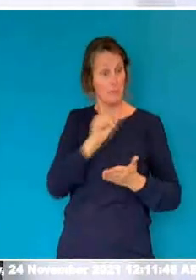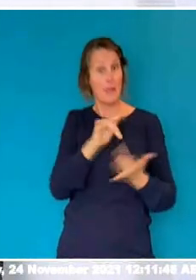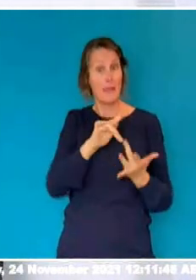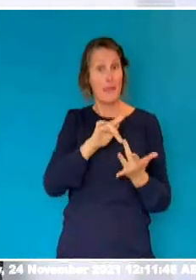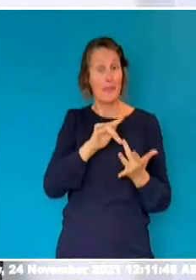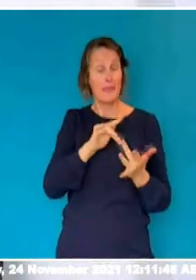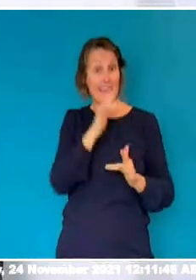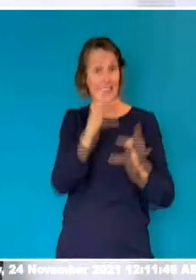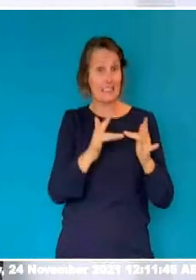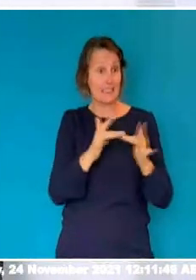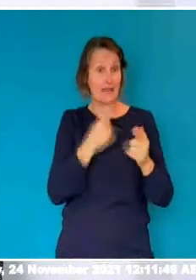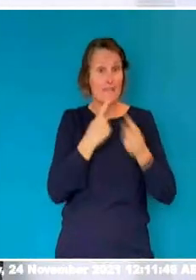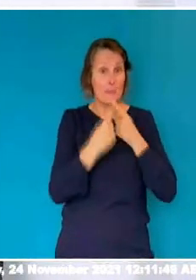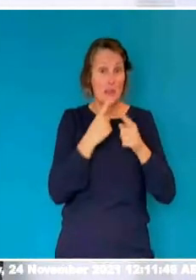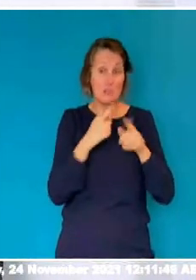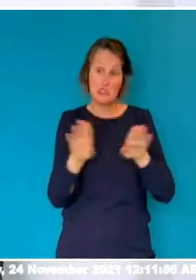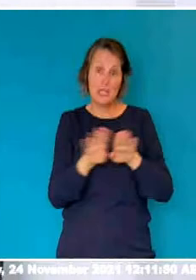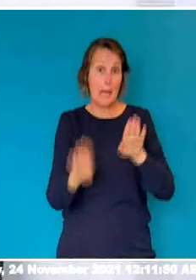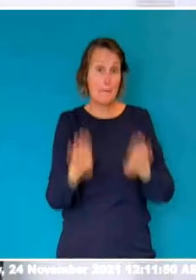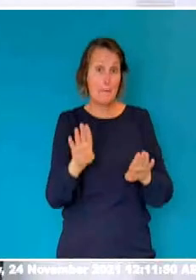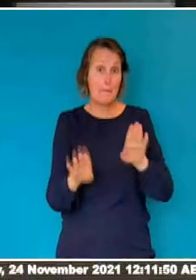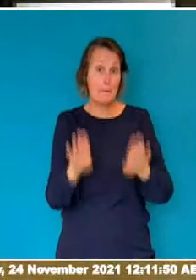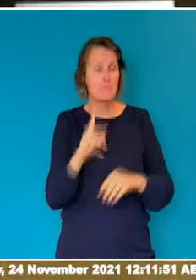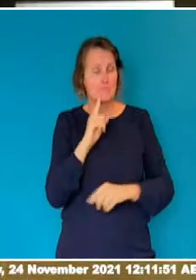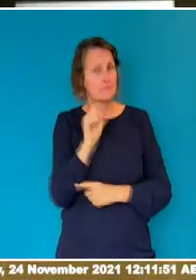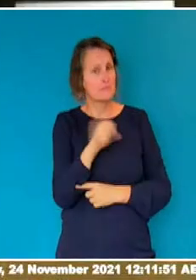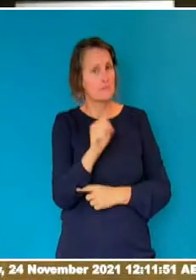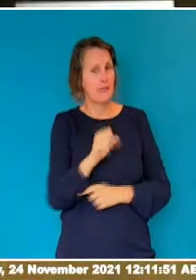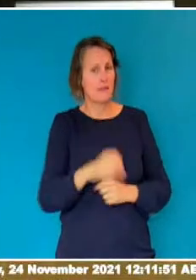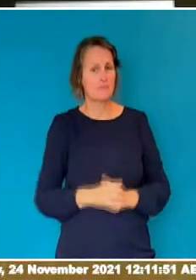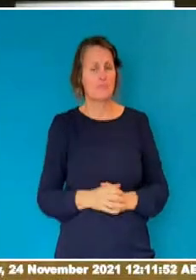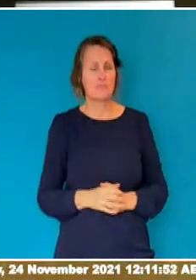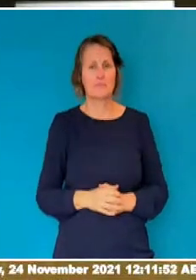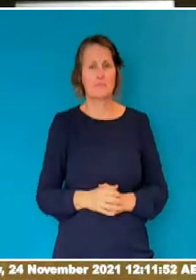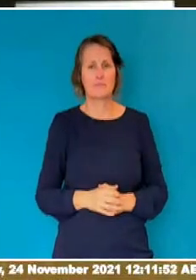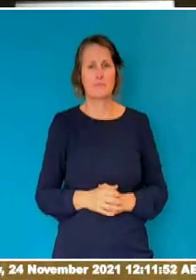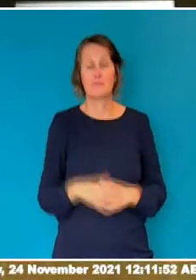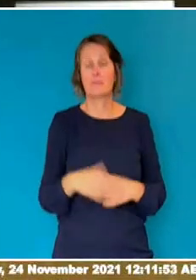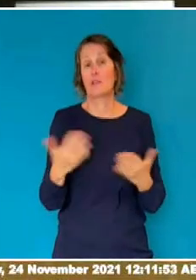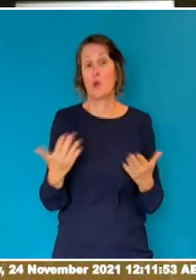So, effectively, if there is something that I mean certainly once somebody is in the